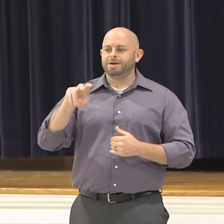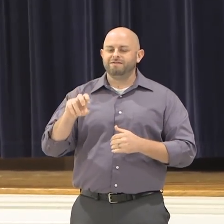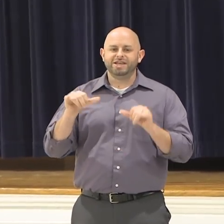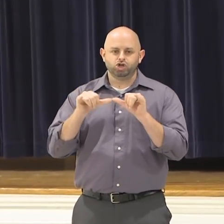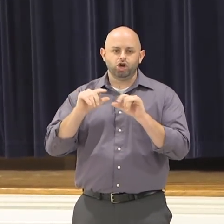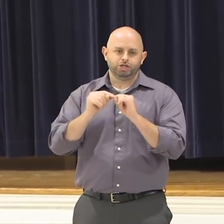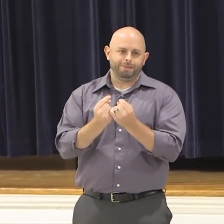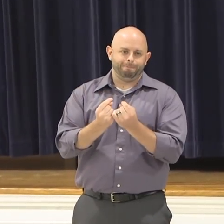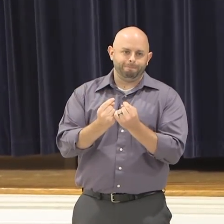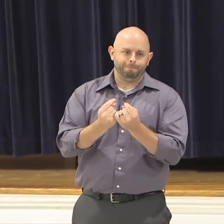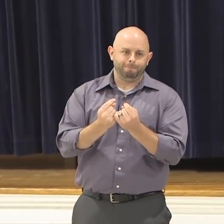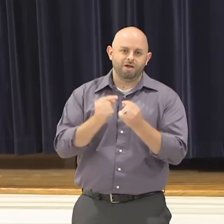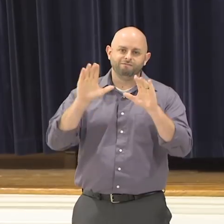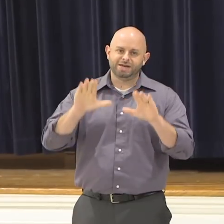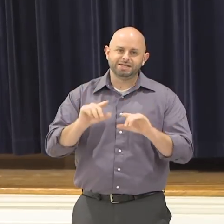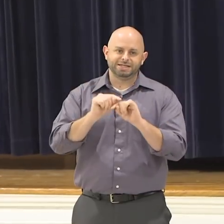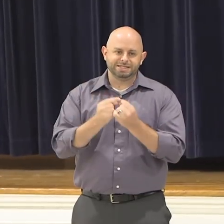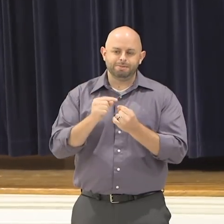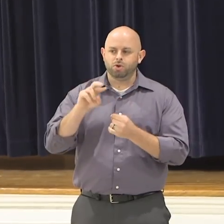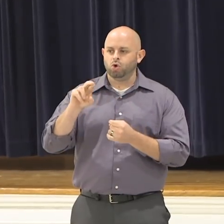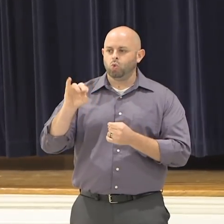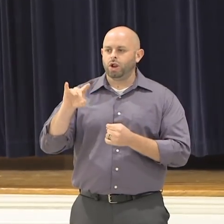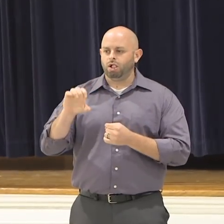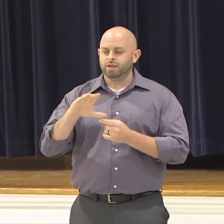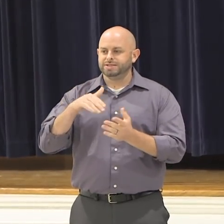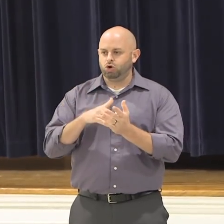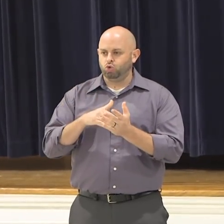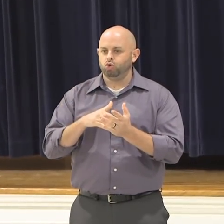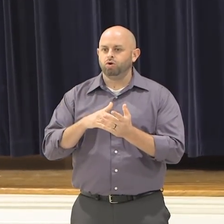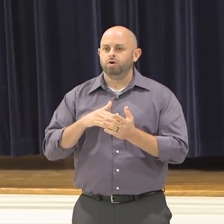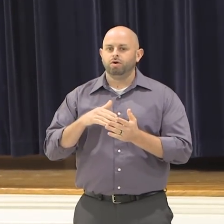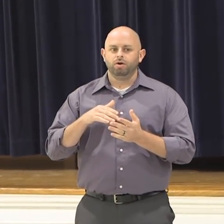team so they're a fantastic team at the Riddle Center that's made to order for